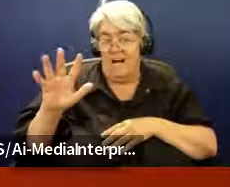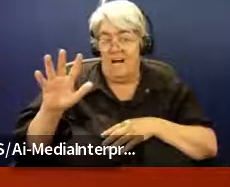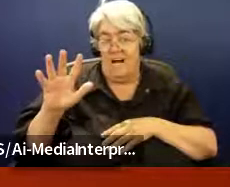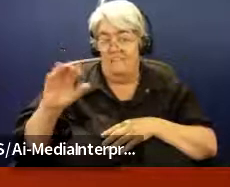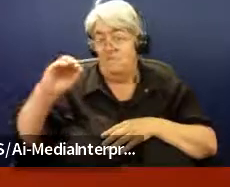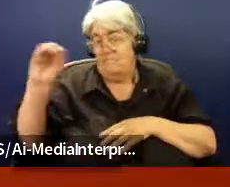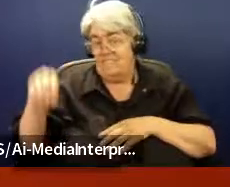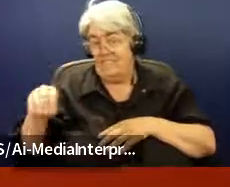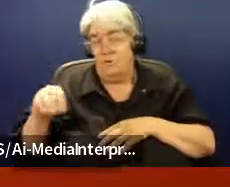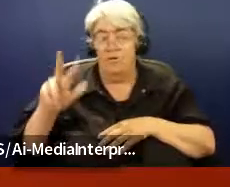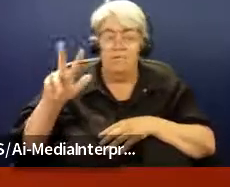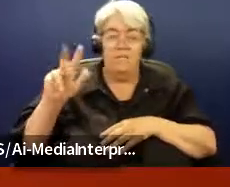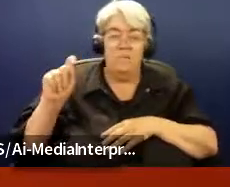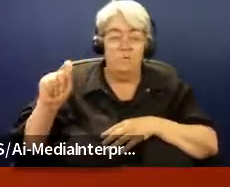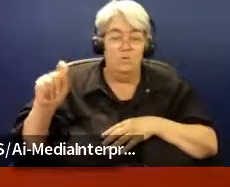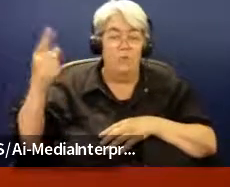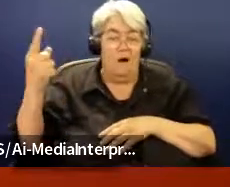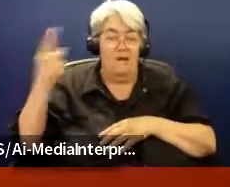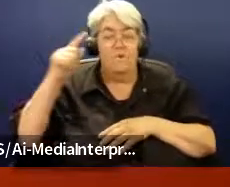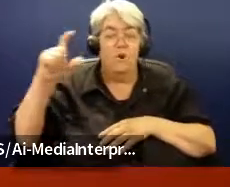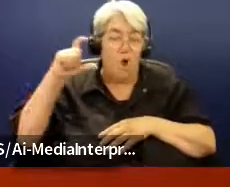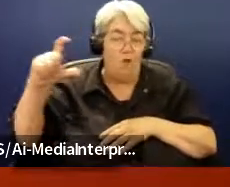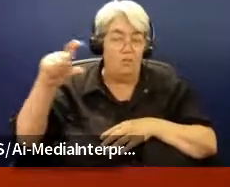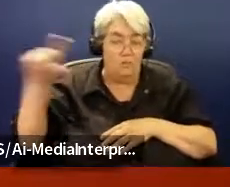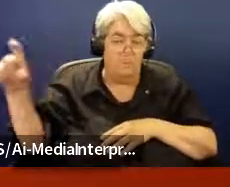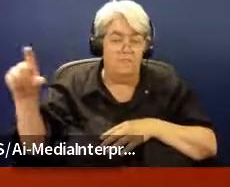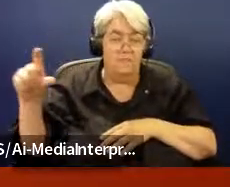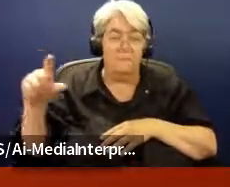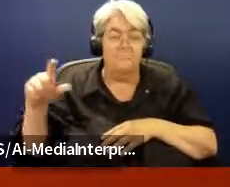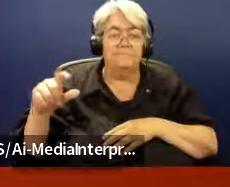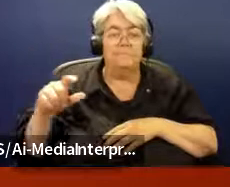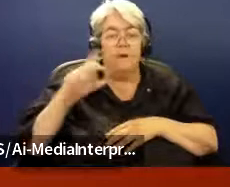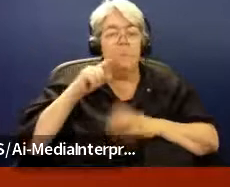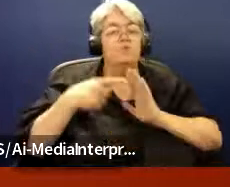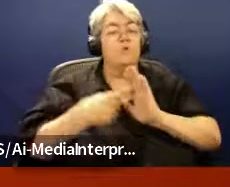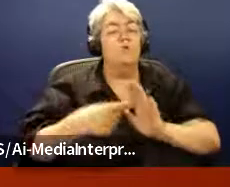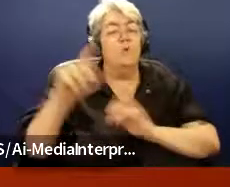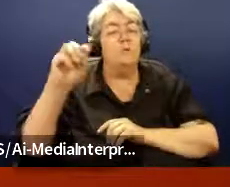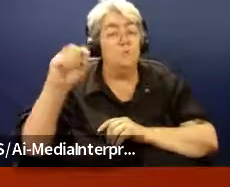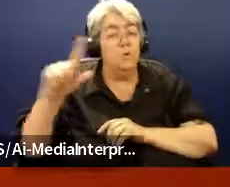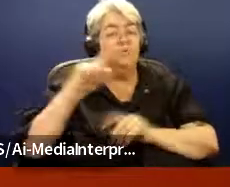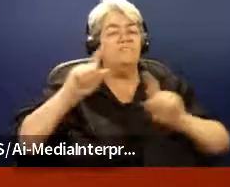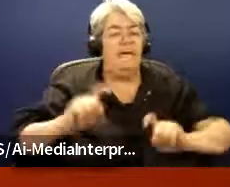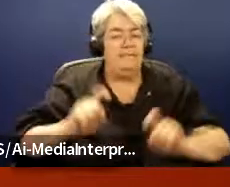you have bright rest -- bright red text on the screen and the black background, we have examples on the screen of